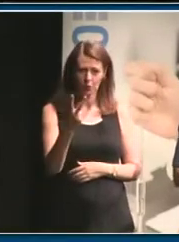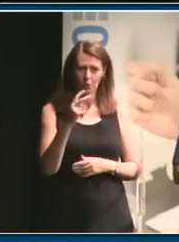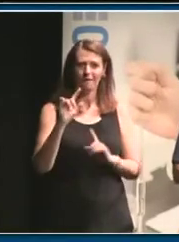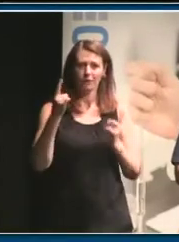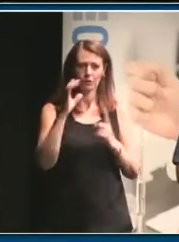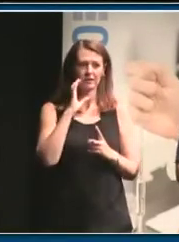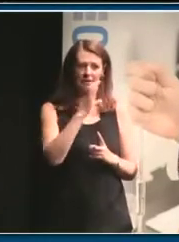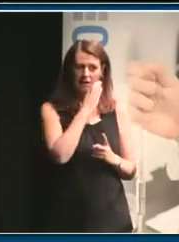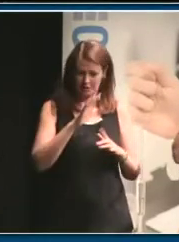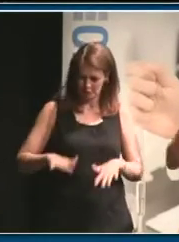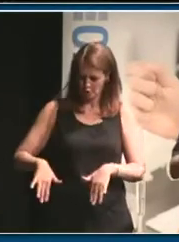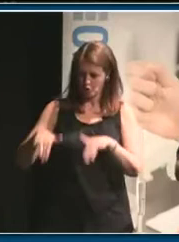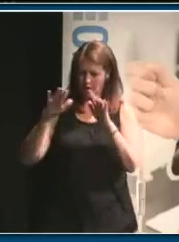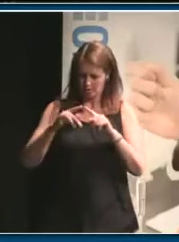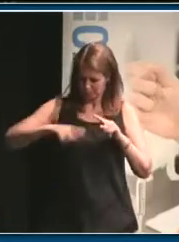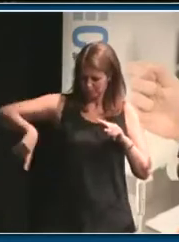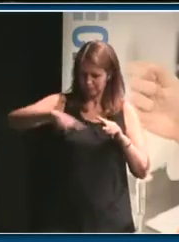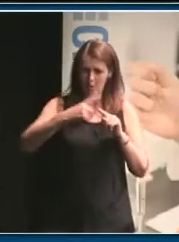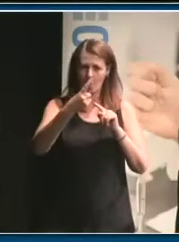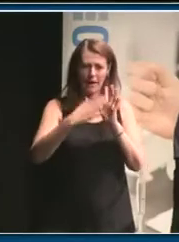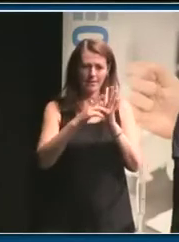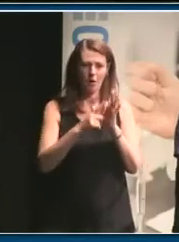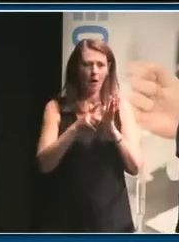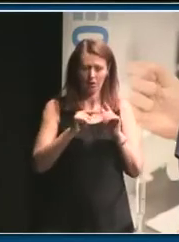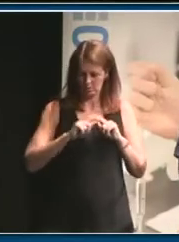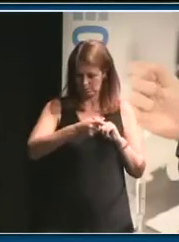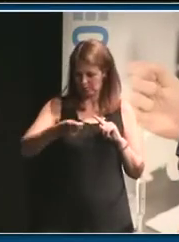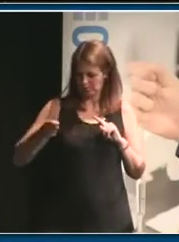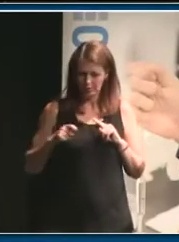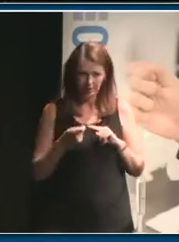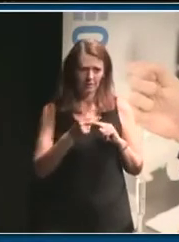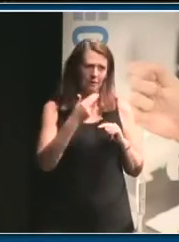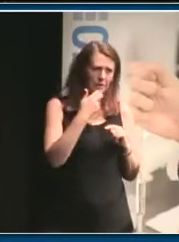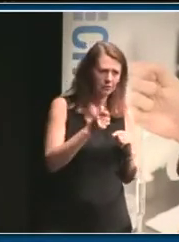growing up within a one mile radius. We're carpenters, plumbers, electricians.